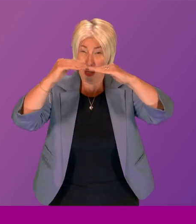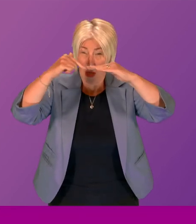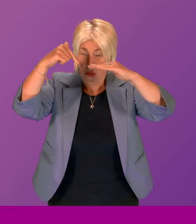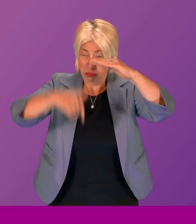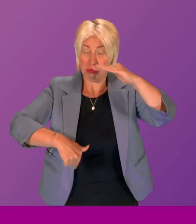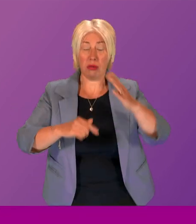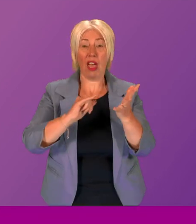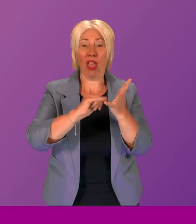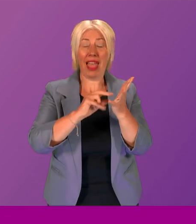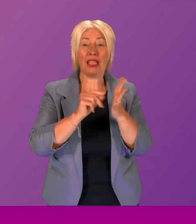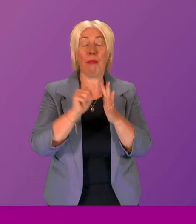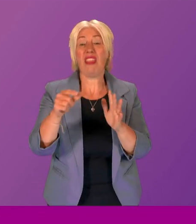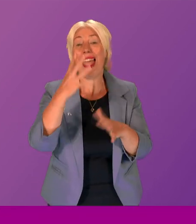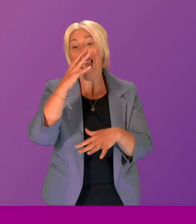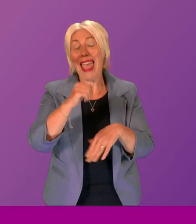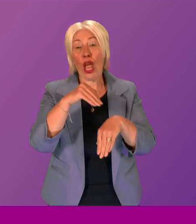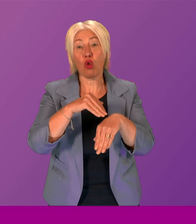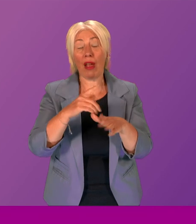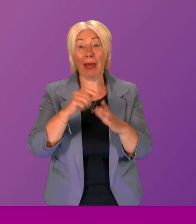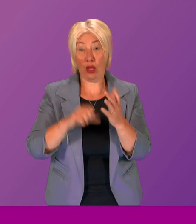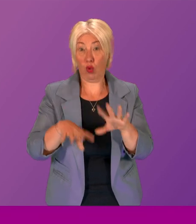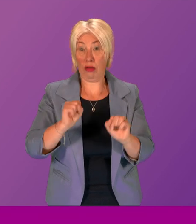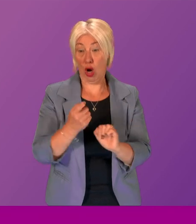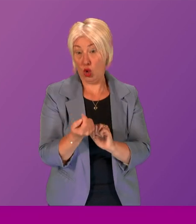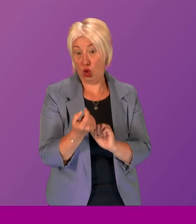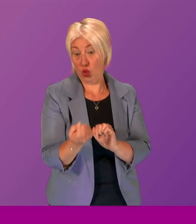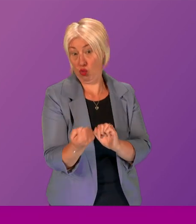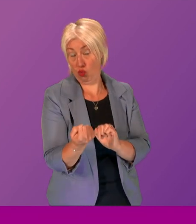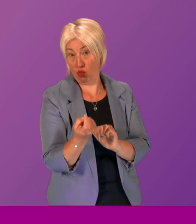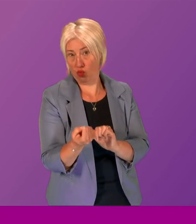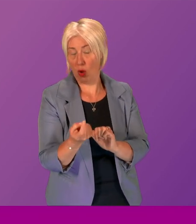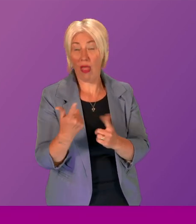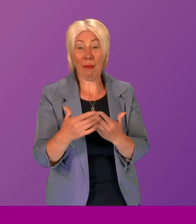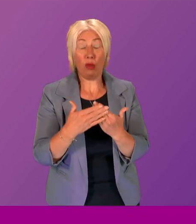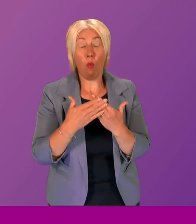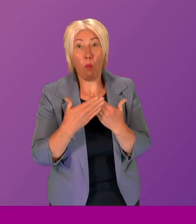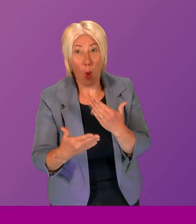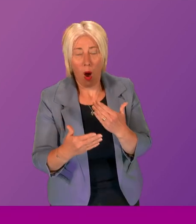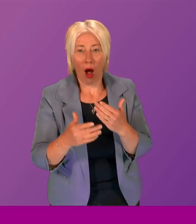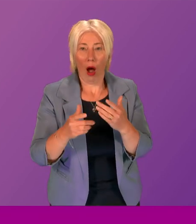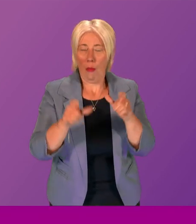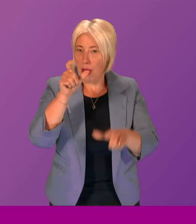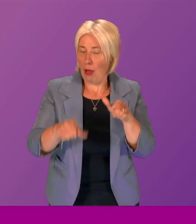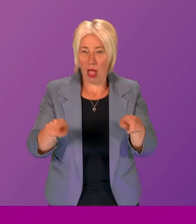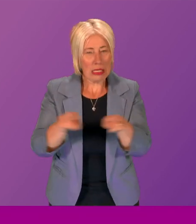act will come into force in just a few days’ time and could lead to more such cases. The